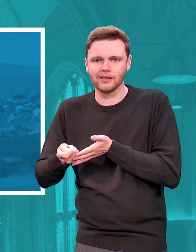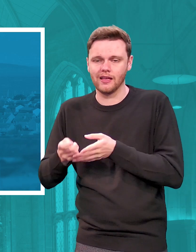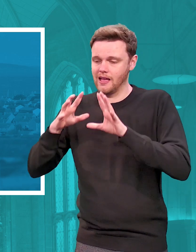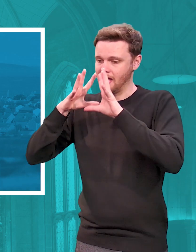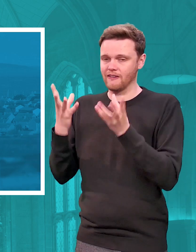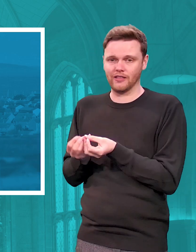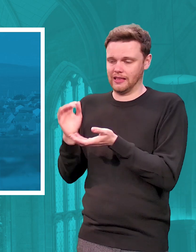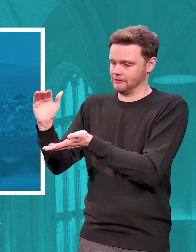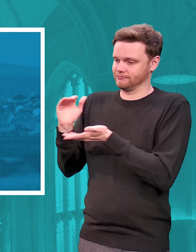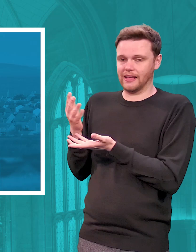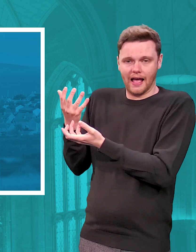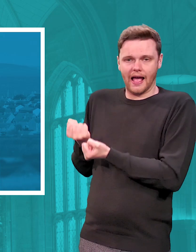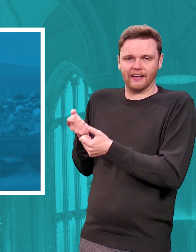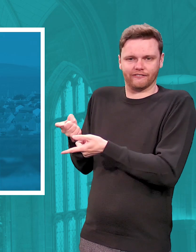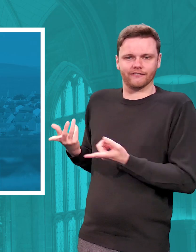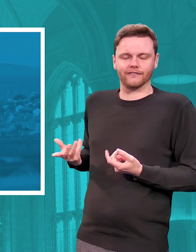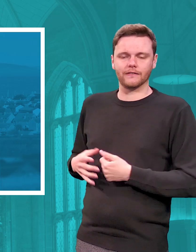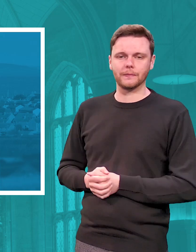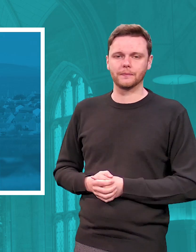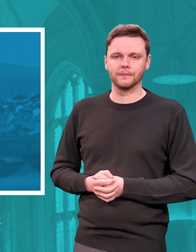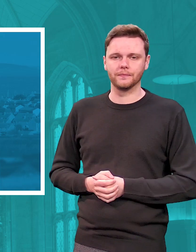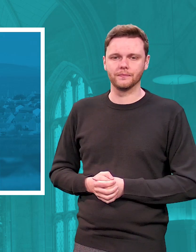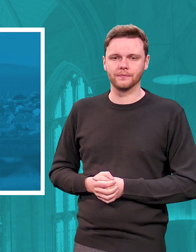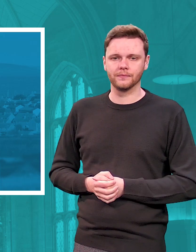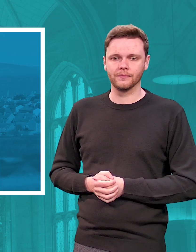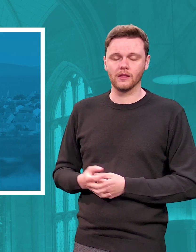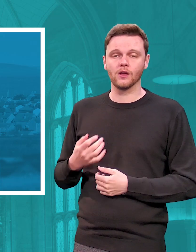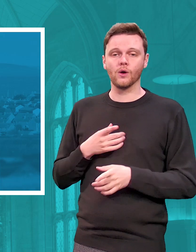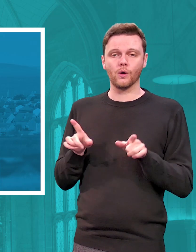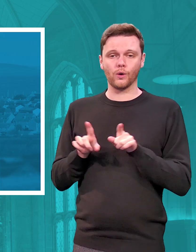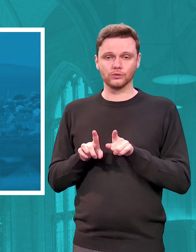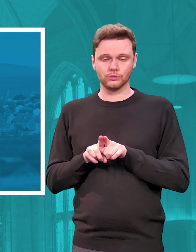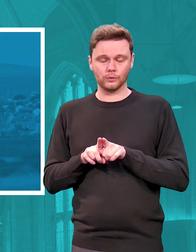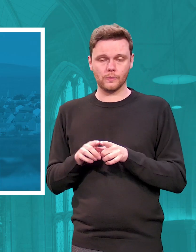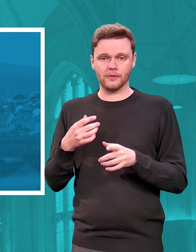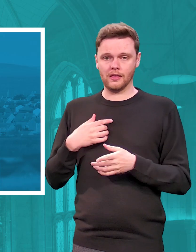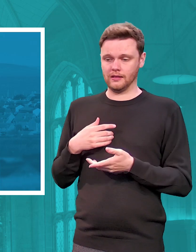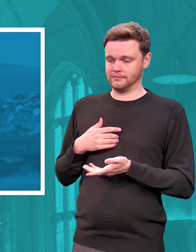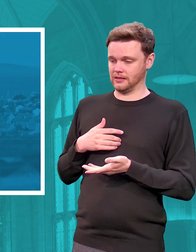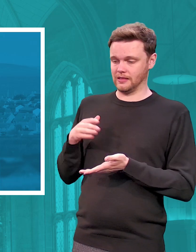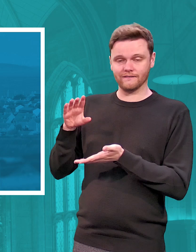within the schemes funds. Further, there are funds available within the schemes